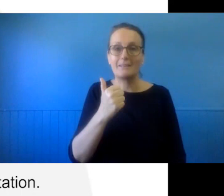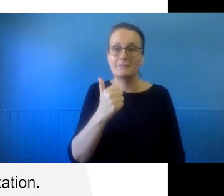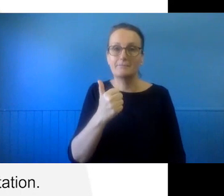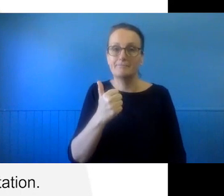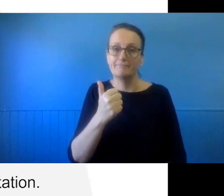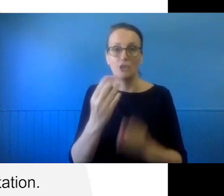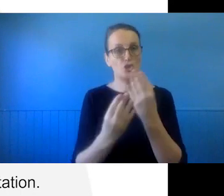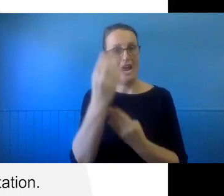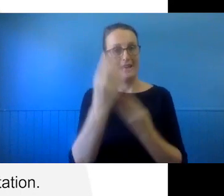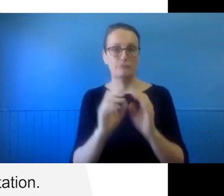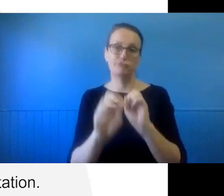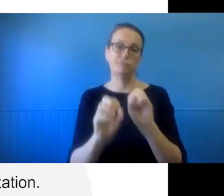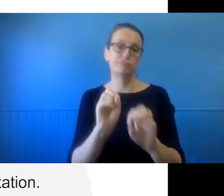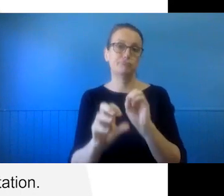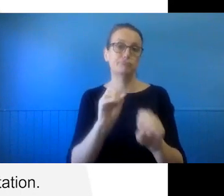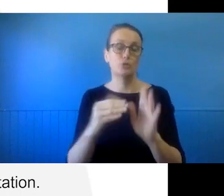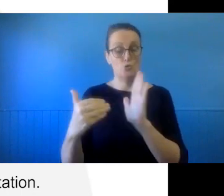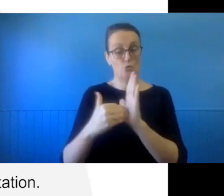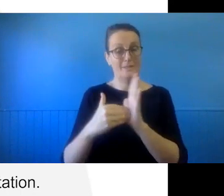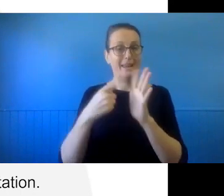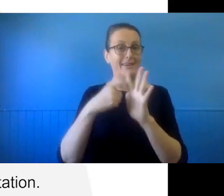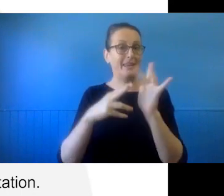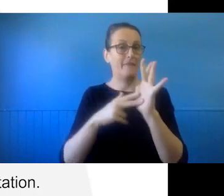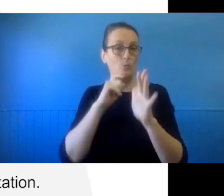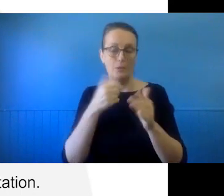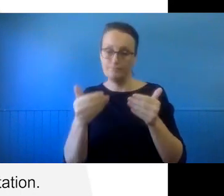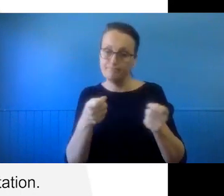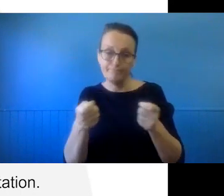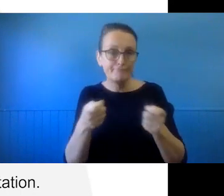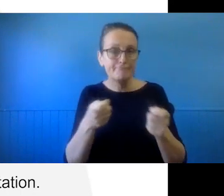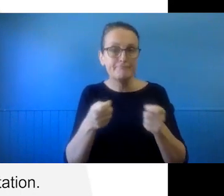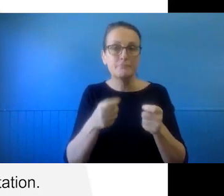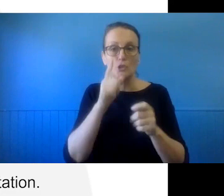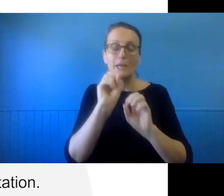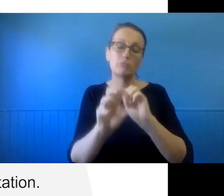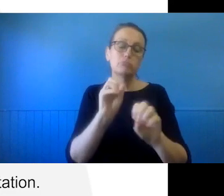the chat feature, which today Kevin will be managing from our team. Please feel free to share